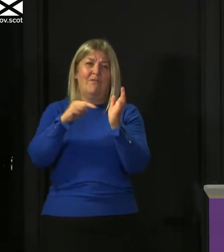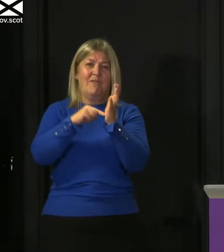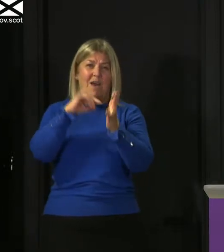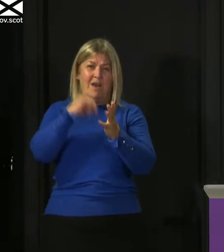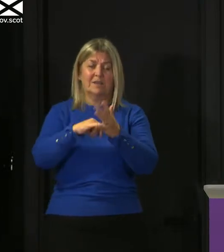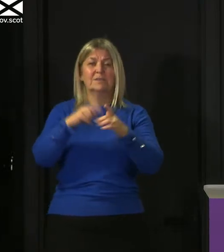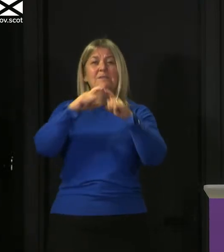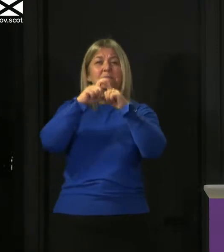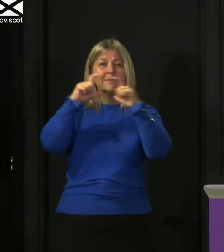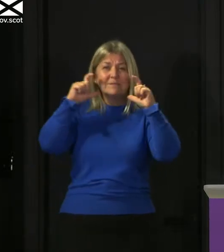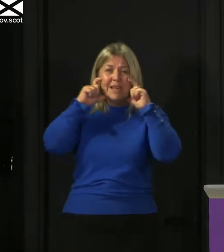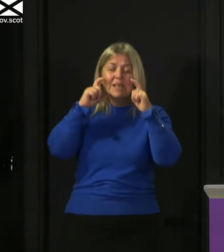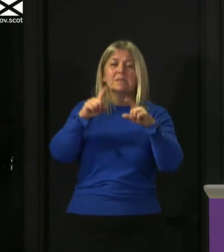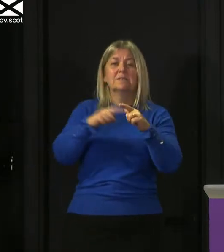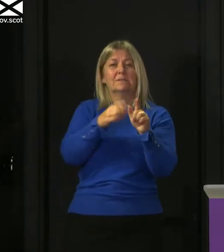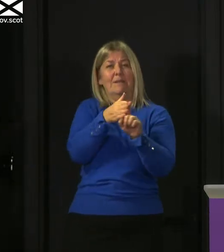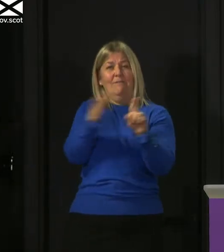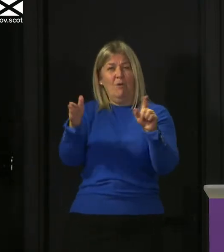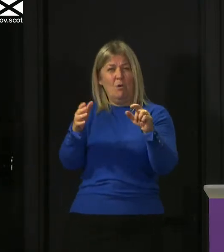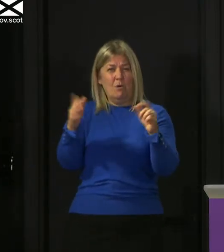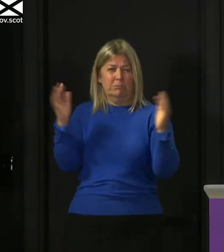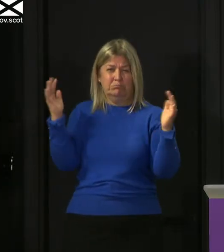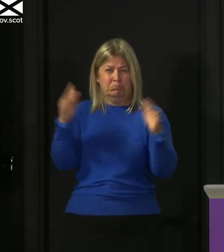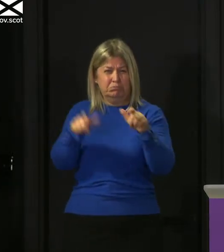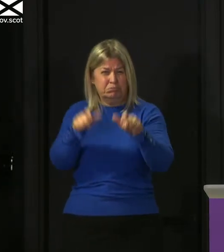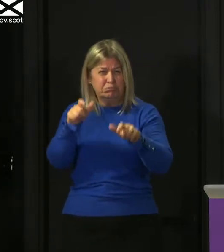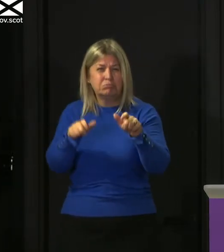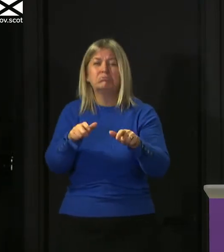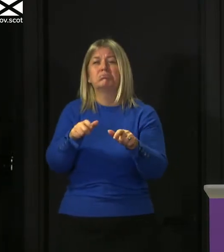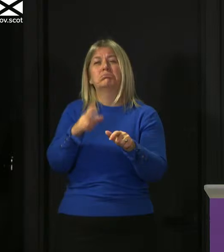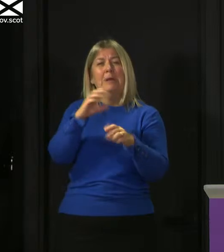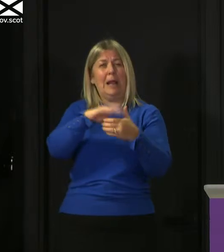Avoid crowded places. Clean hands and hard surfaces. Two meters distance and self-isolate and